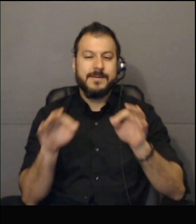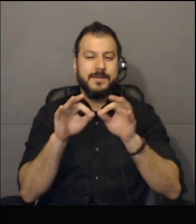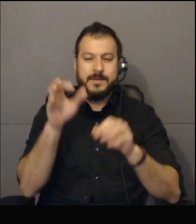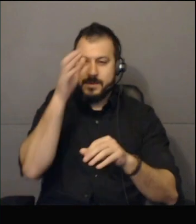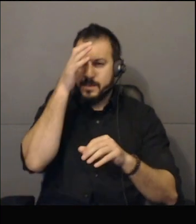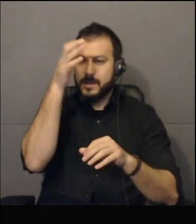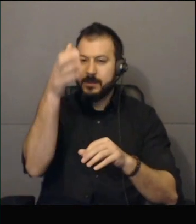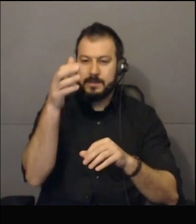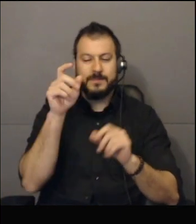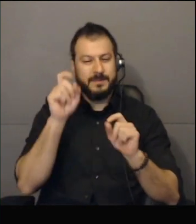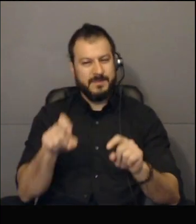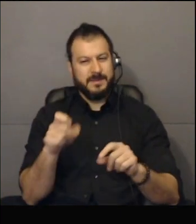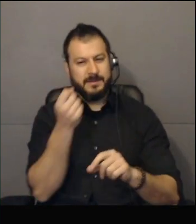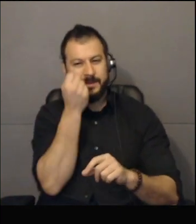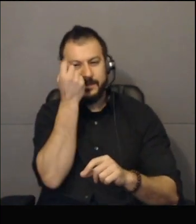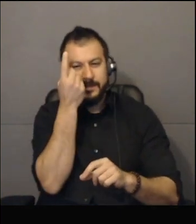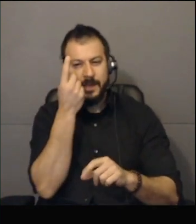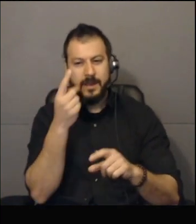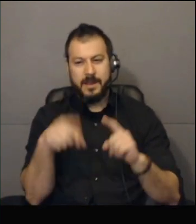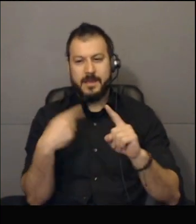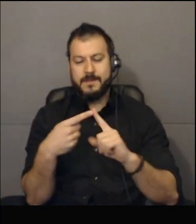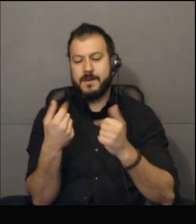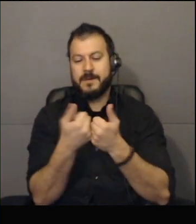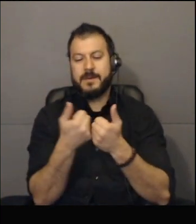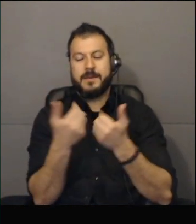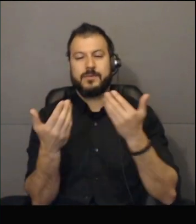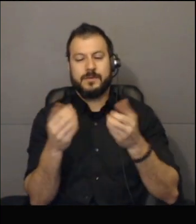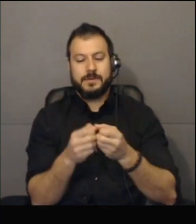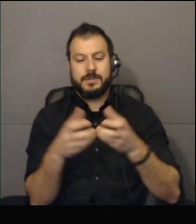be understood about game Server scaling with play fat.